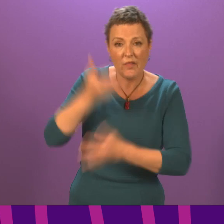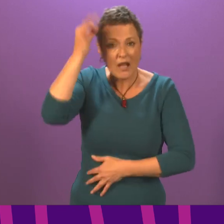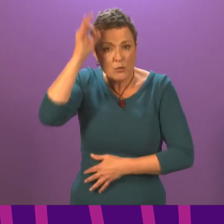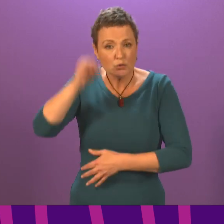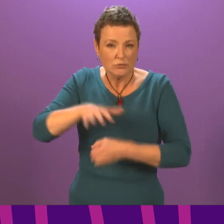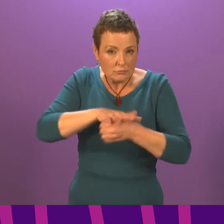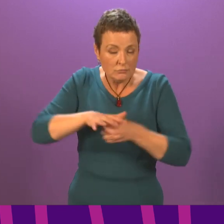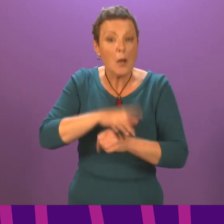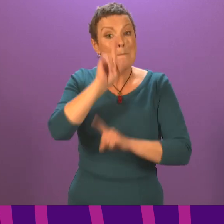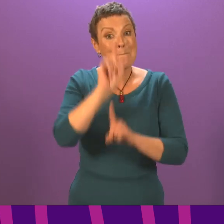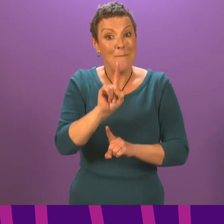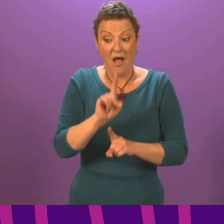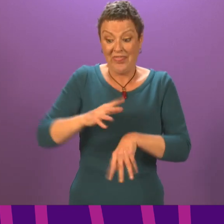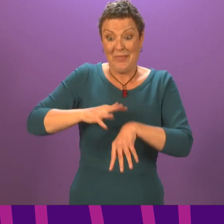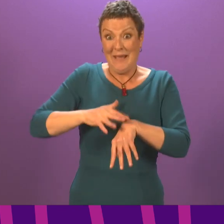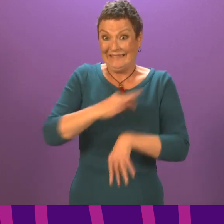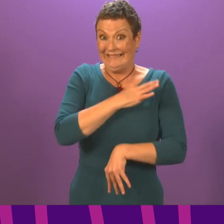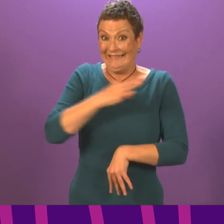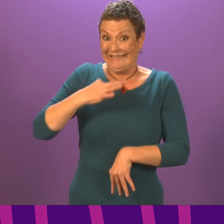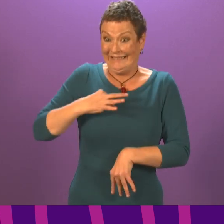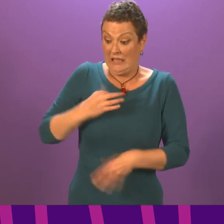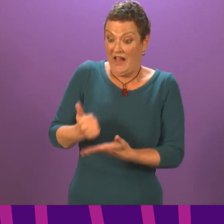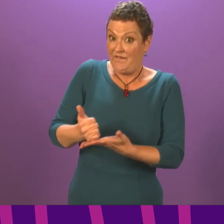the moment is that, outside the island communities—they are often islands that are greater distances